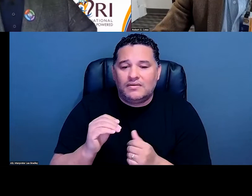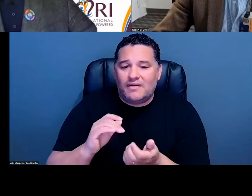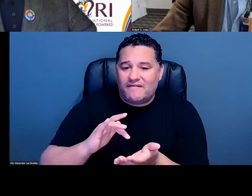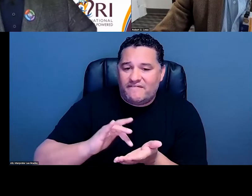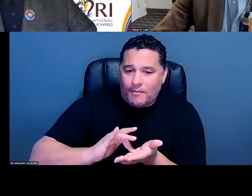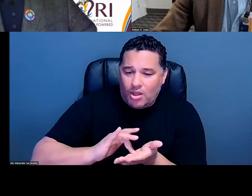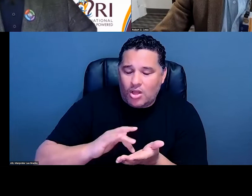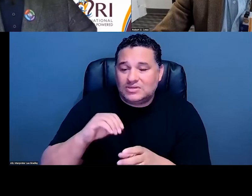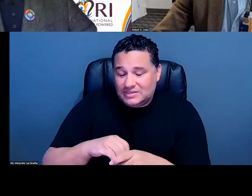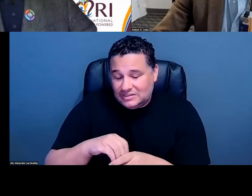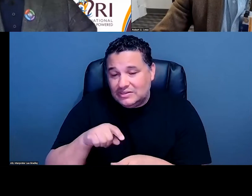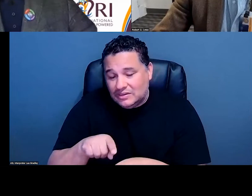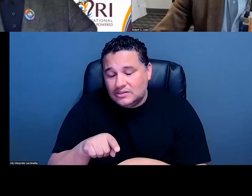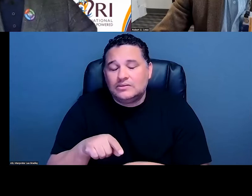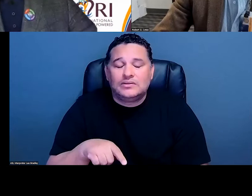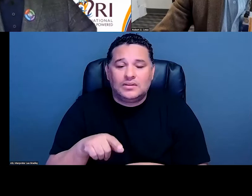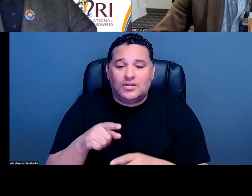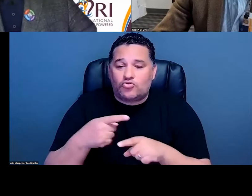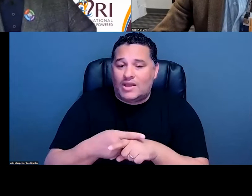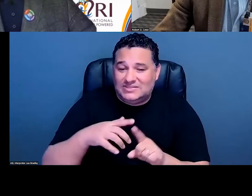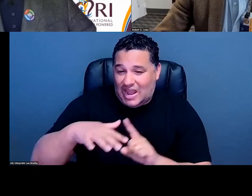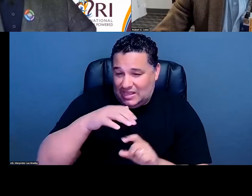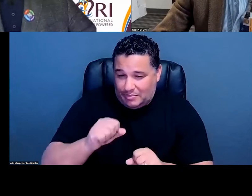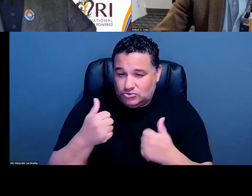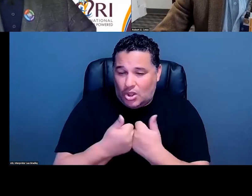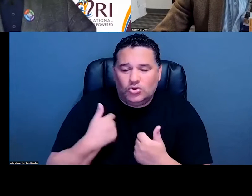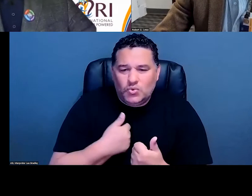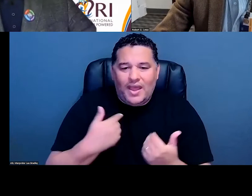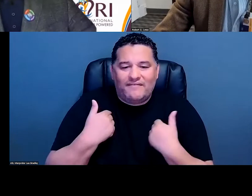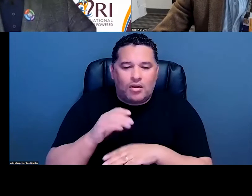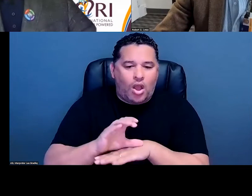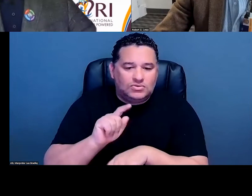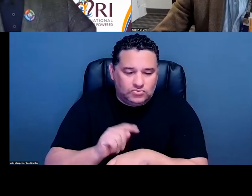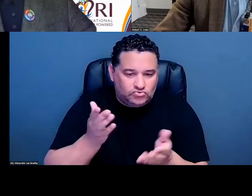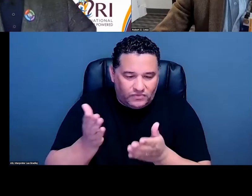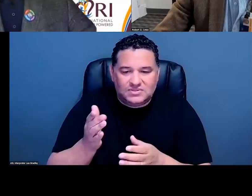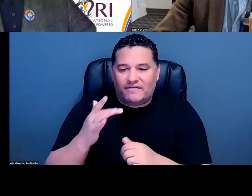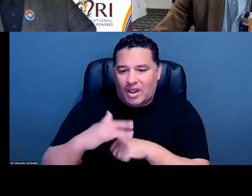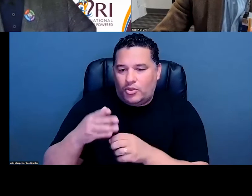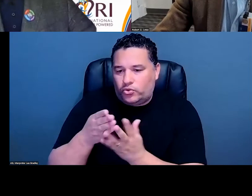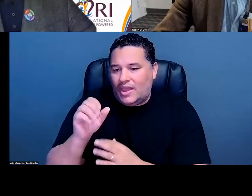, DISCUSS IT WITH SOME ONE. SO, PHARMACOLOGY , IN THE CRISIS SETTING CAN BE CHALLENGING. SO, WE